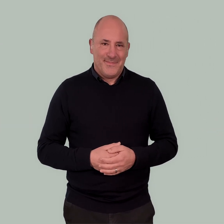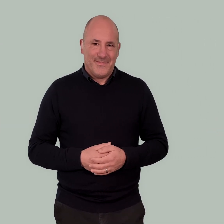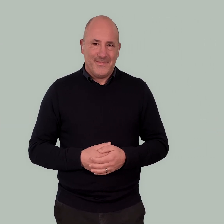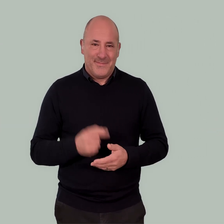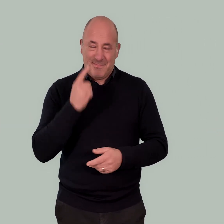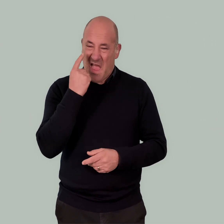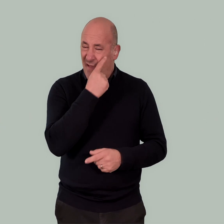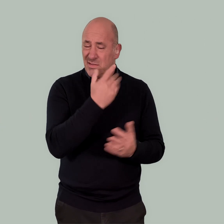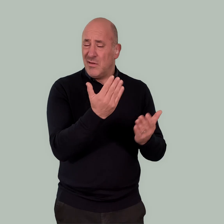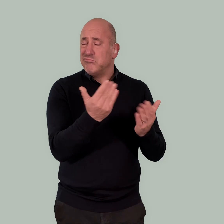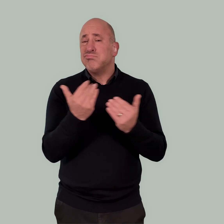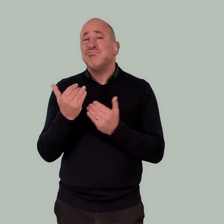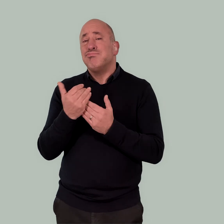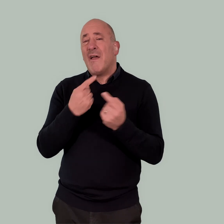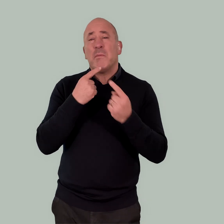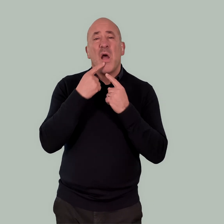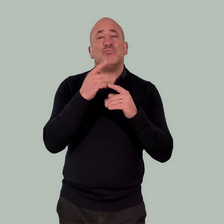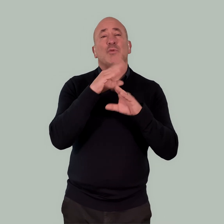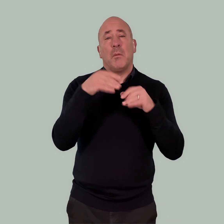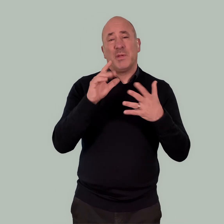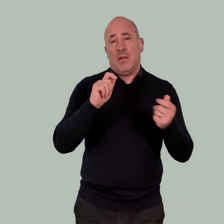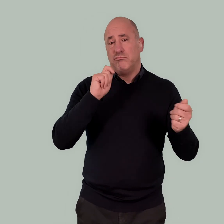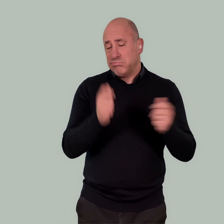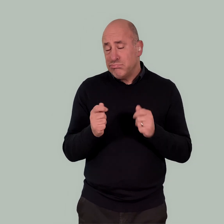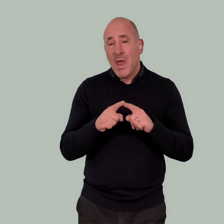This Call for Evidence has been published in accessible versions